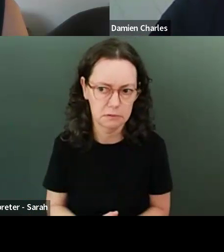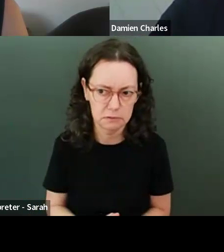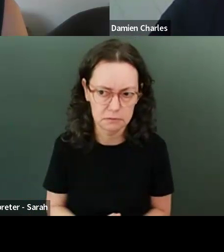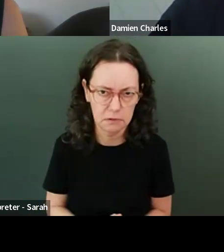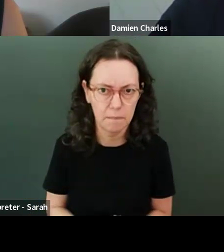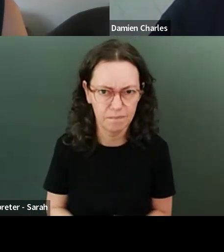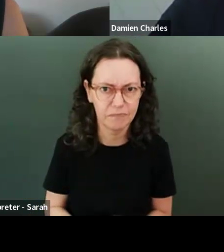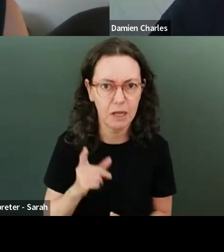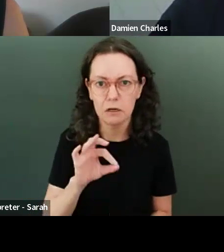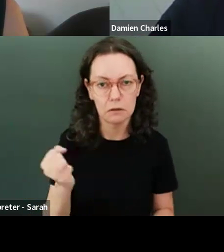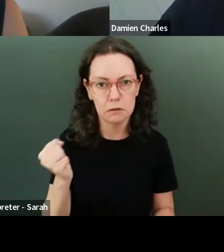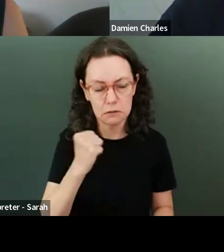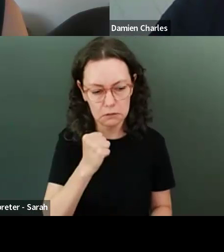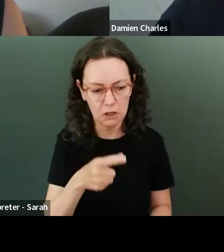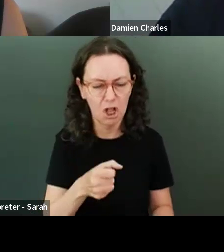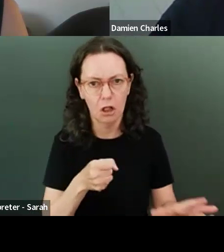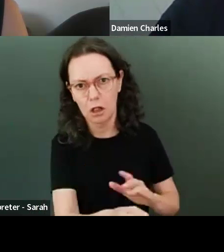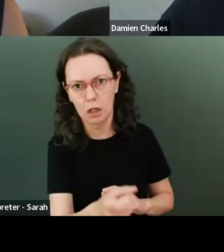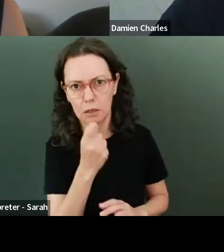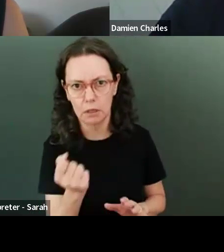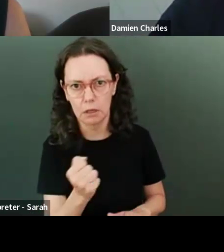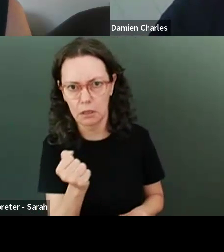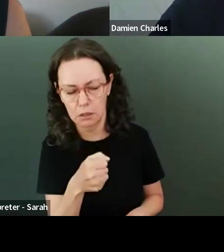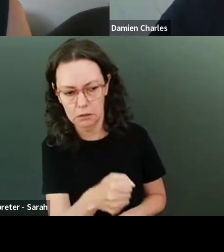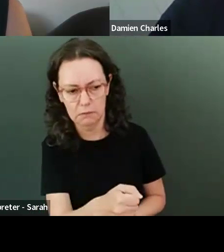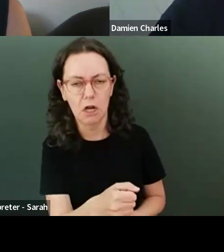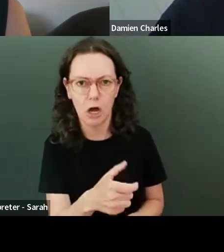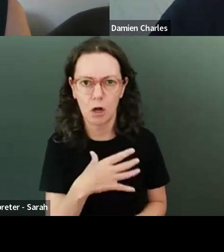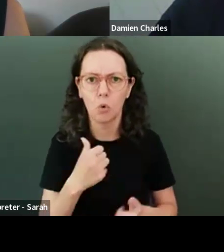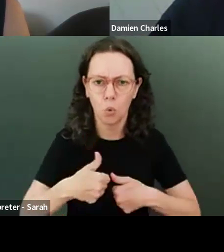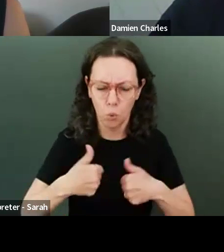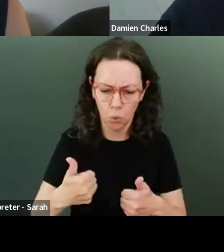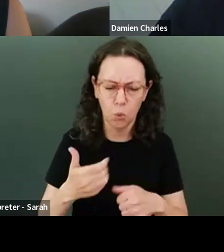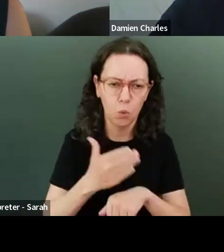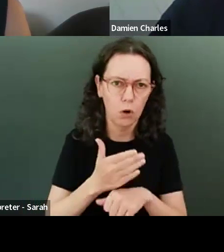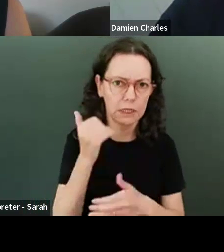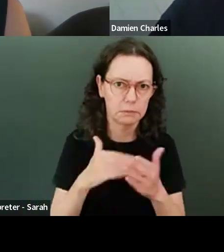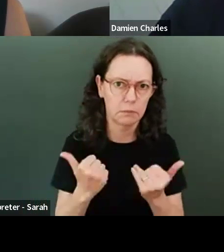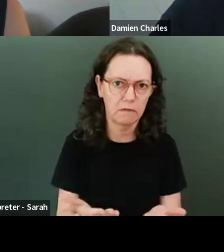experience that keeps those expectations high and keeps building them so that one